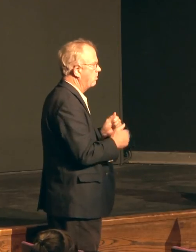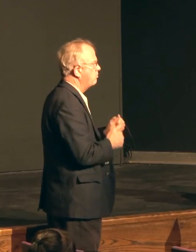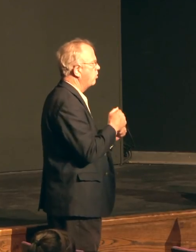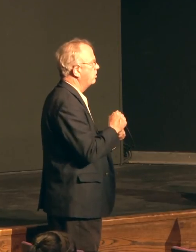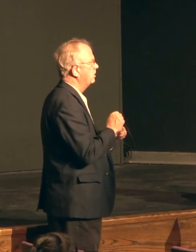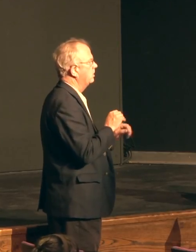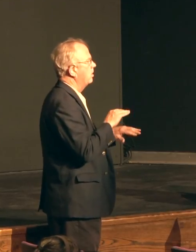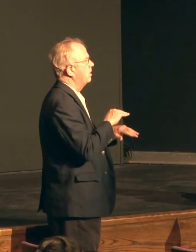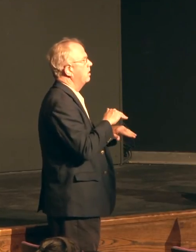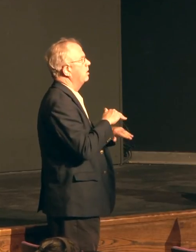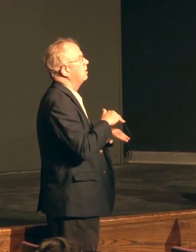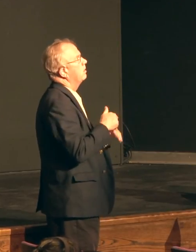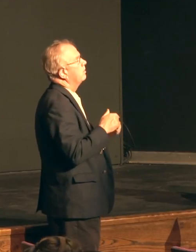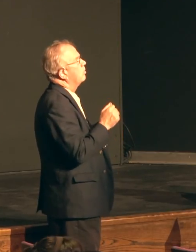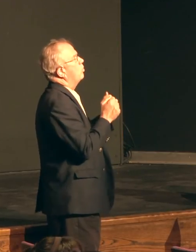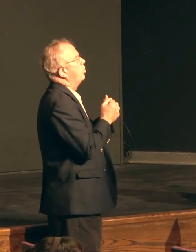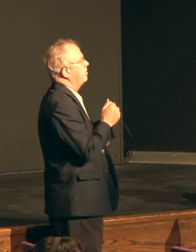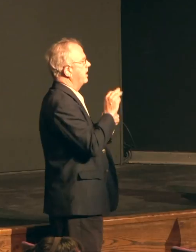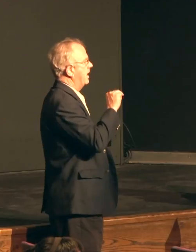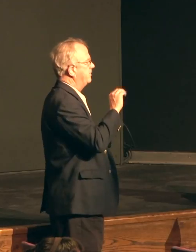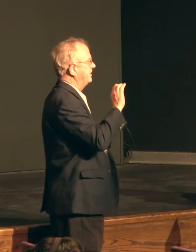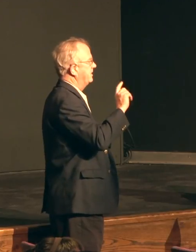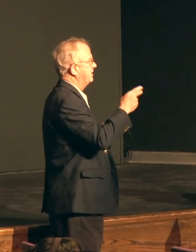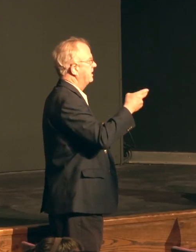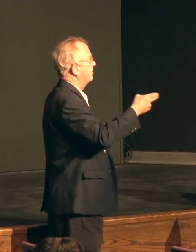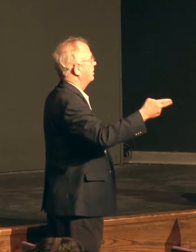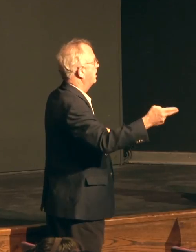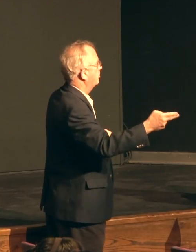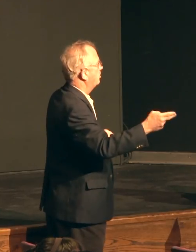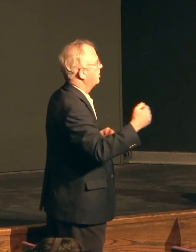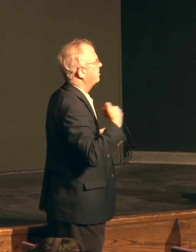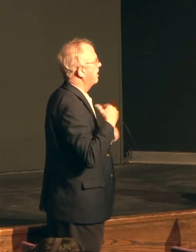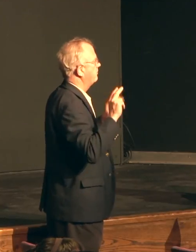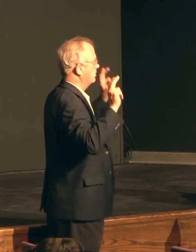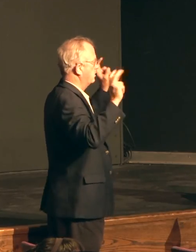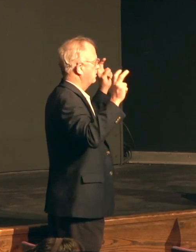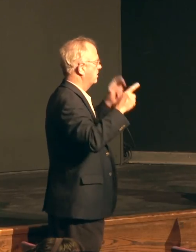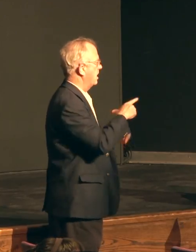different organizations, also including the